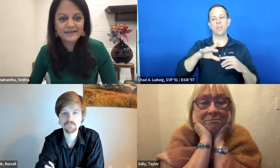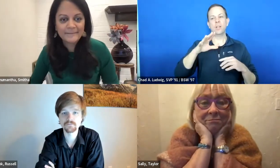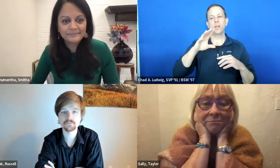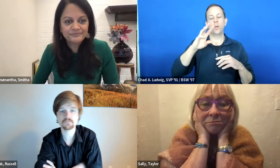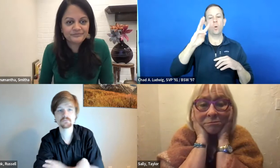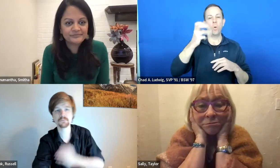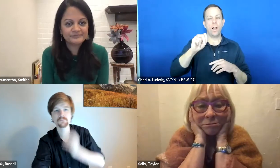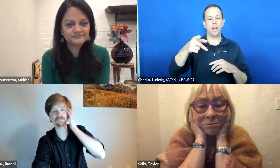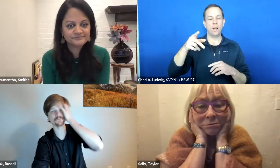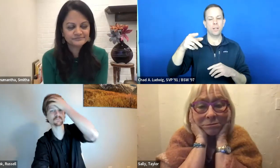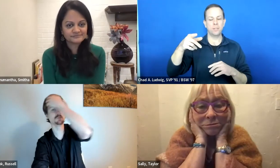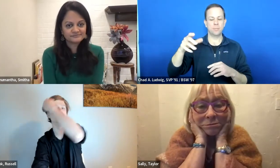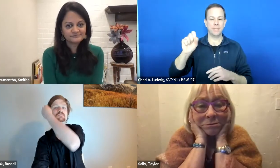and then we'll go into my second question.